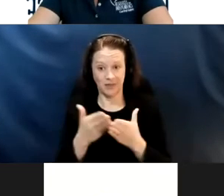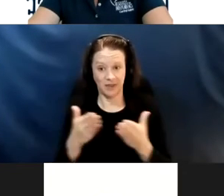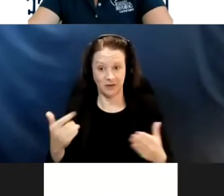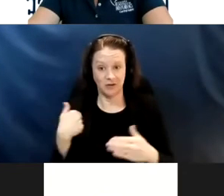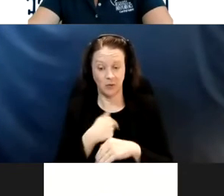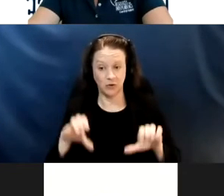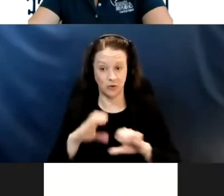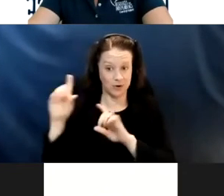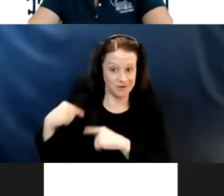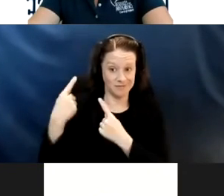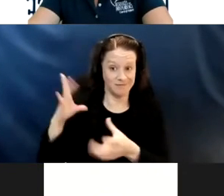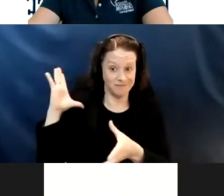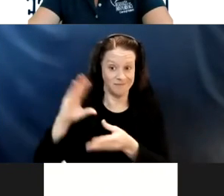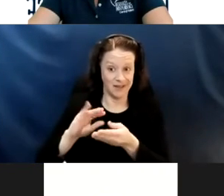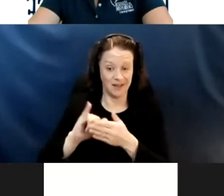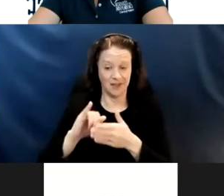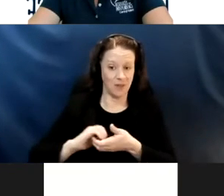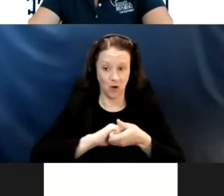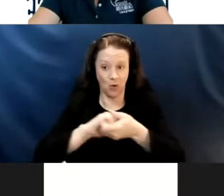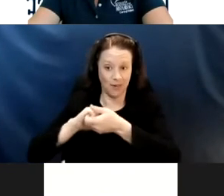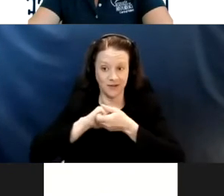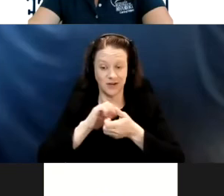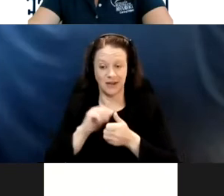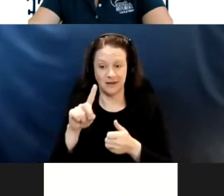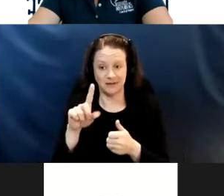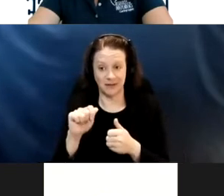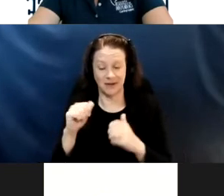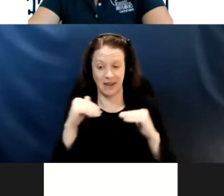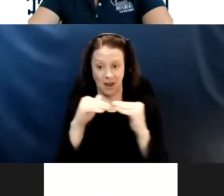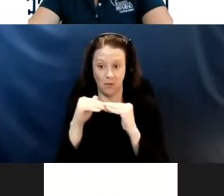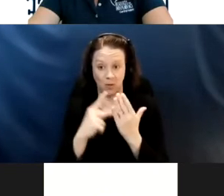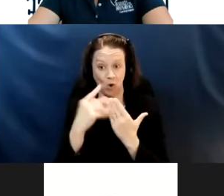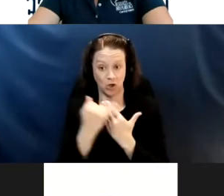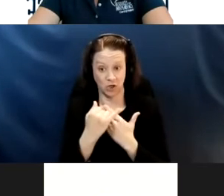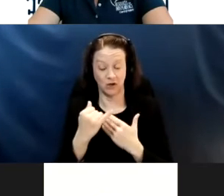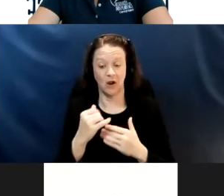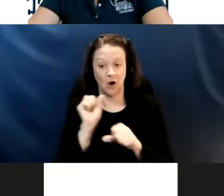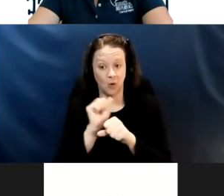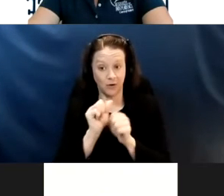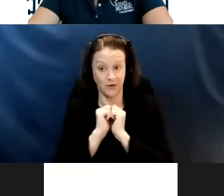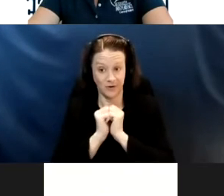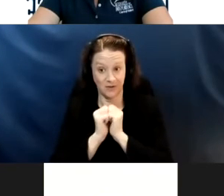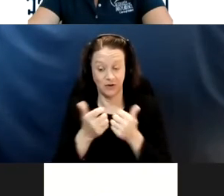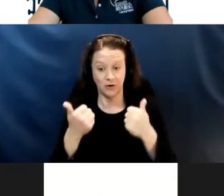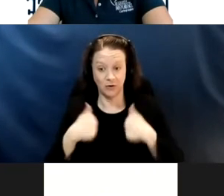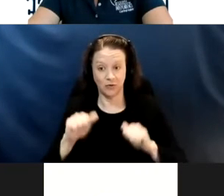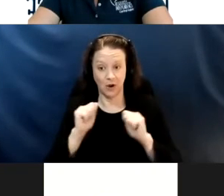and that the coalition and Disability Equity Project are working together to try to achieve.